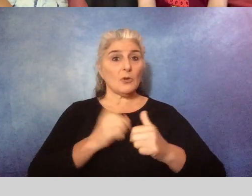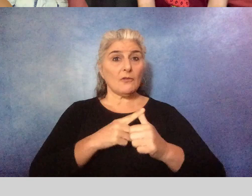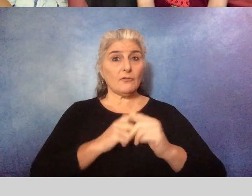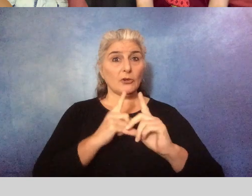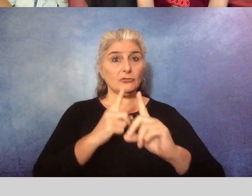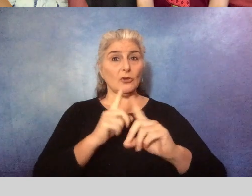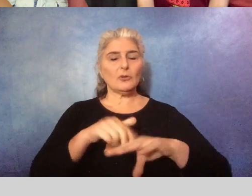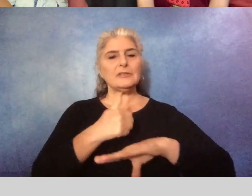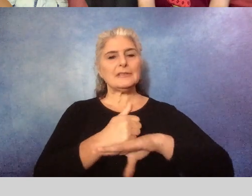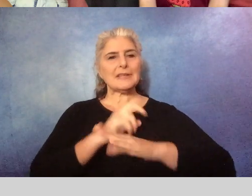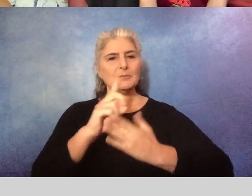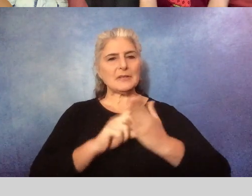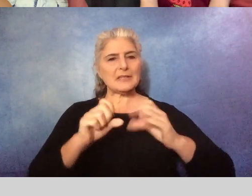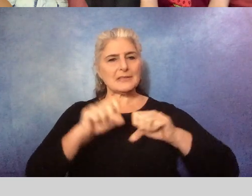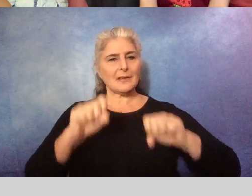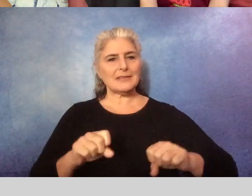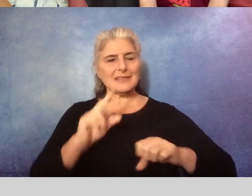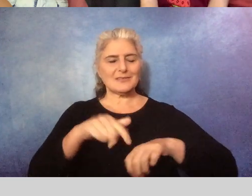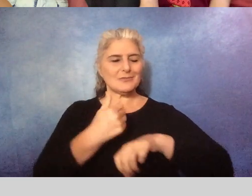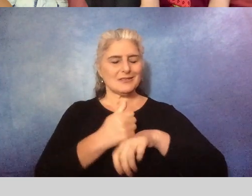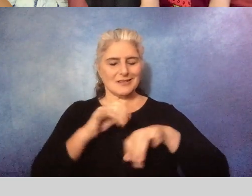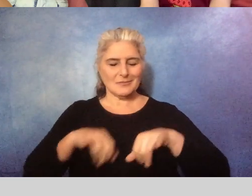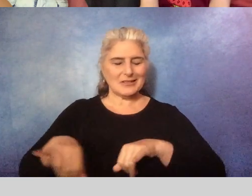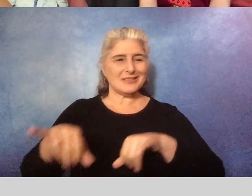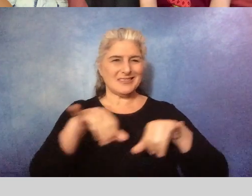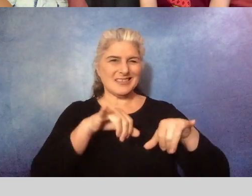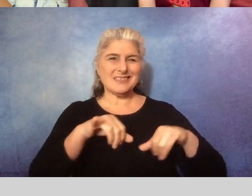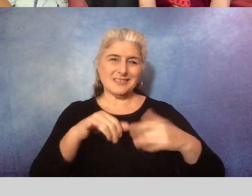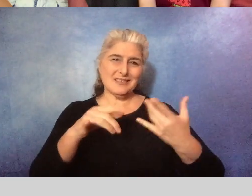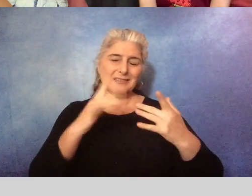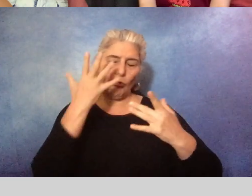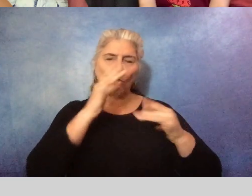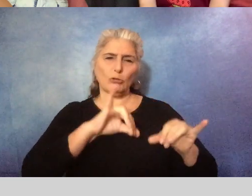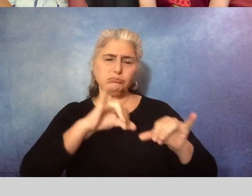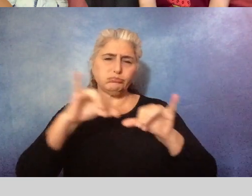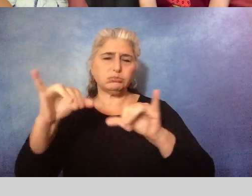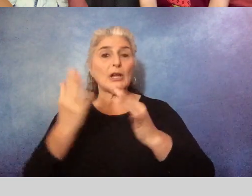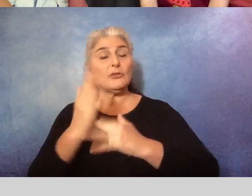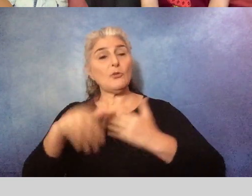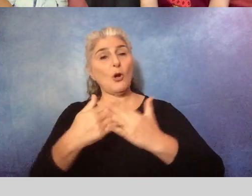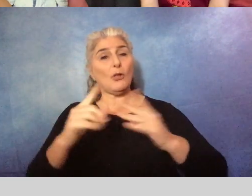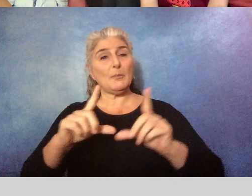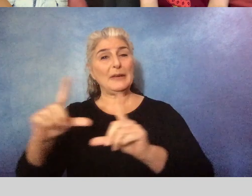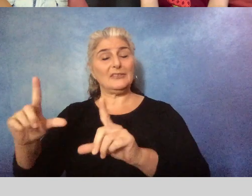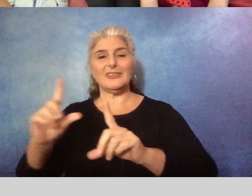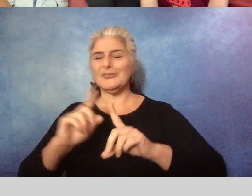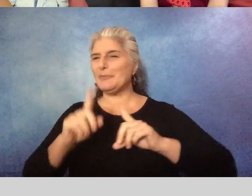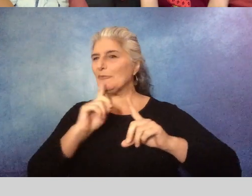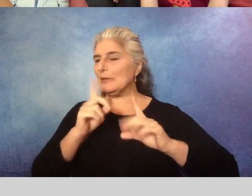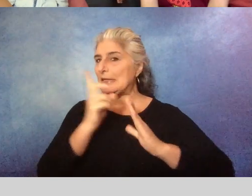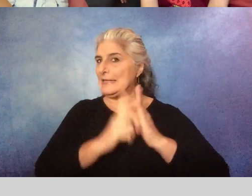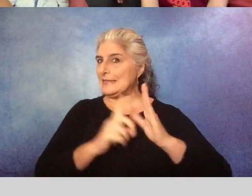to make the product more consistent between pages mostly. And, but the design system really takes a lot